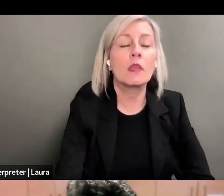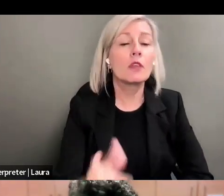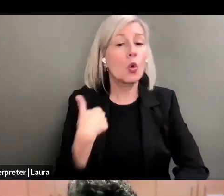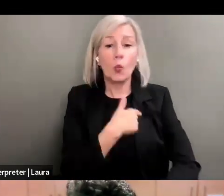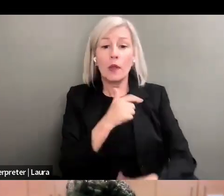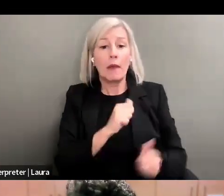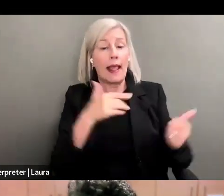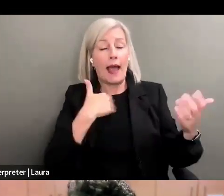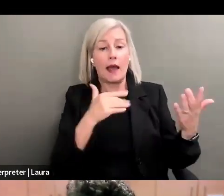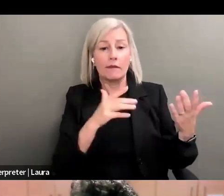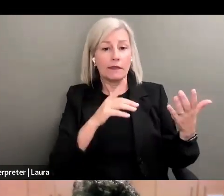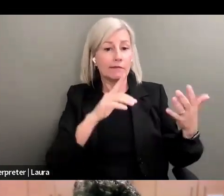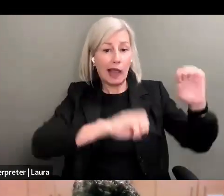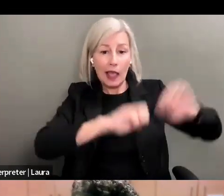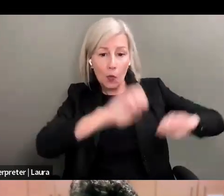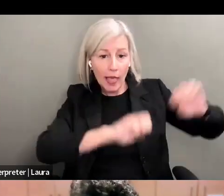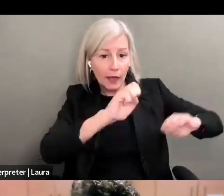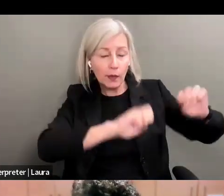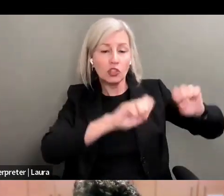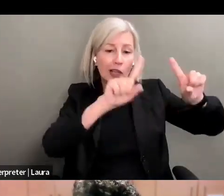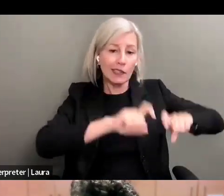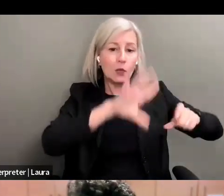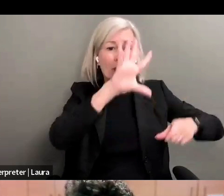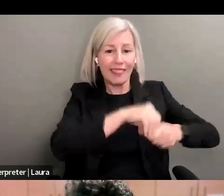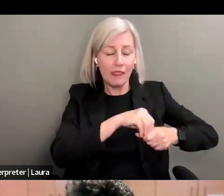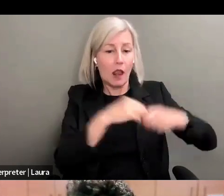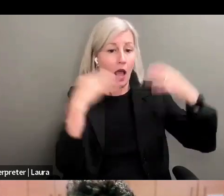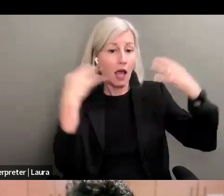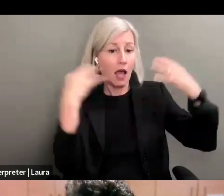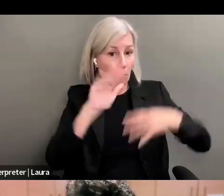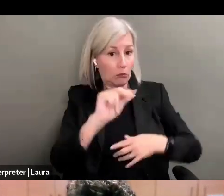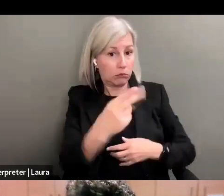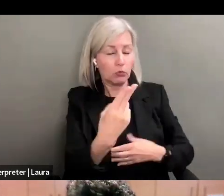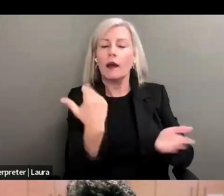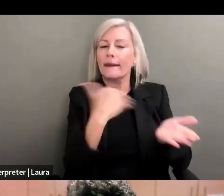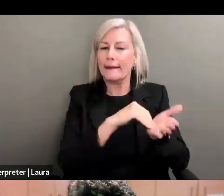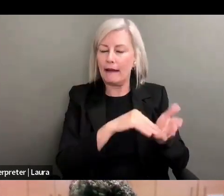evaluation or or test in a sound booth, which again is a very controlled environment.